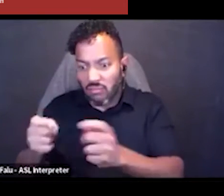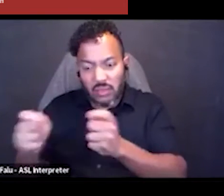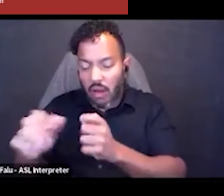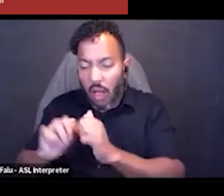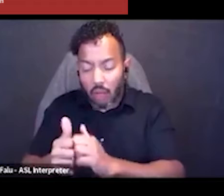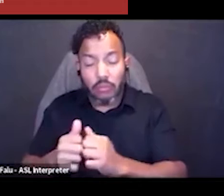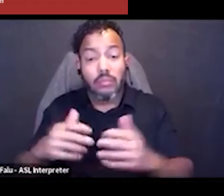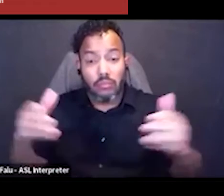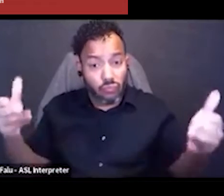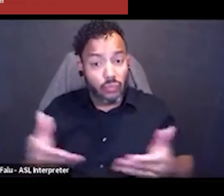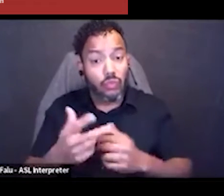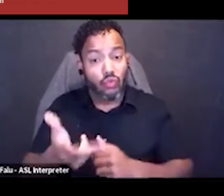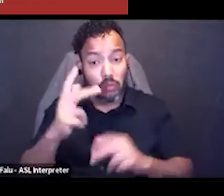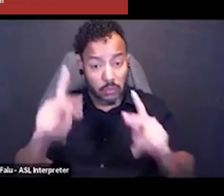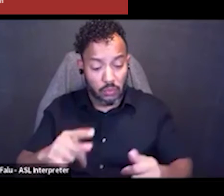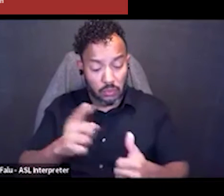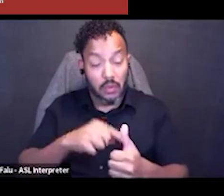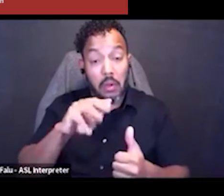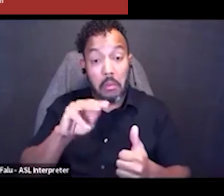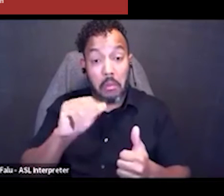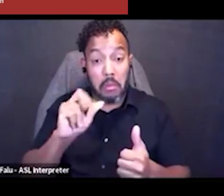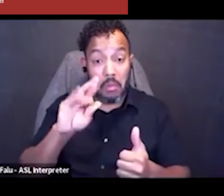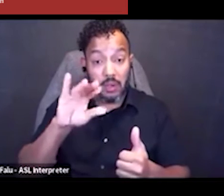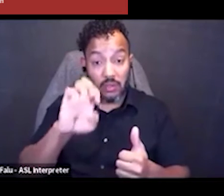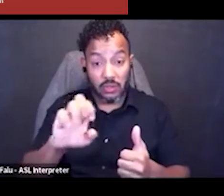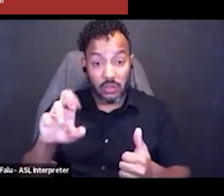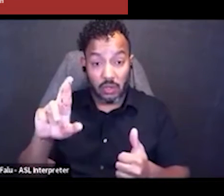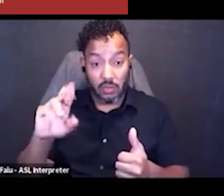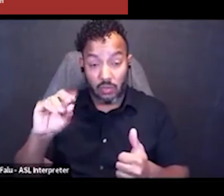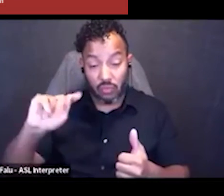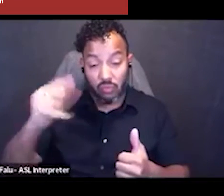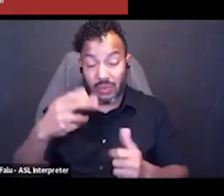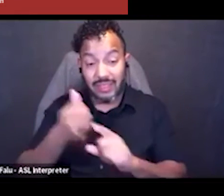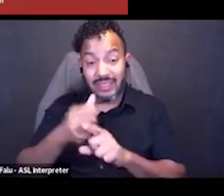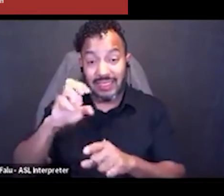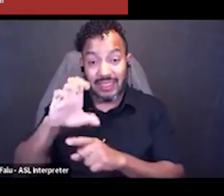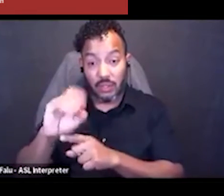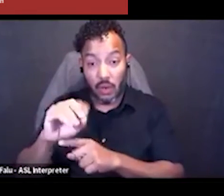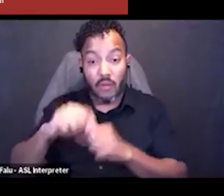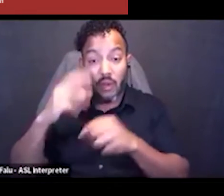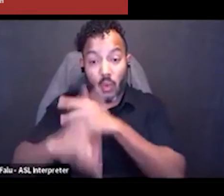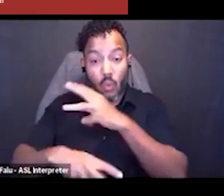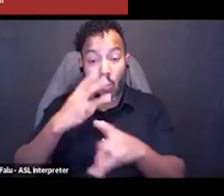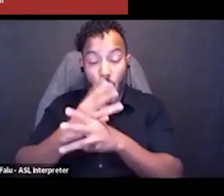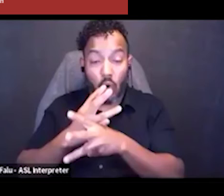We have Marcie Roth, the CEO and executive director of the World Institute on Disability.